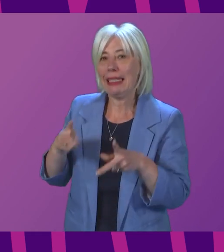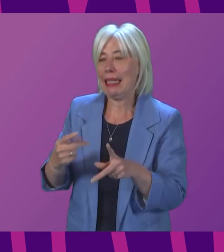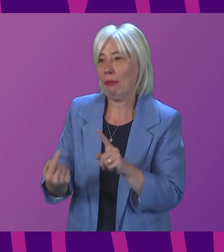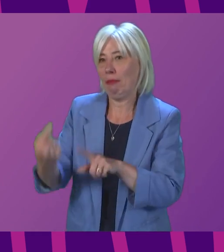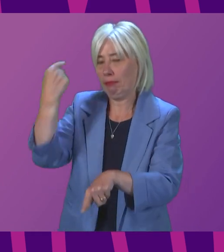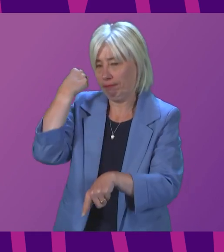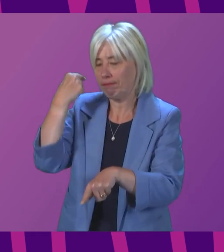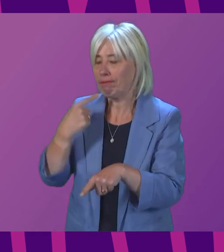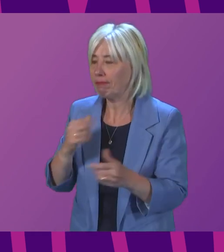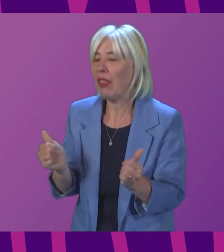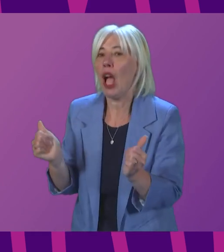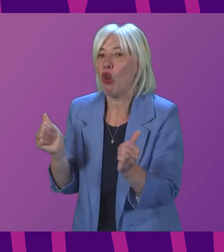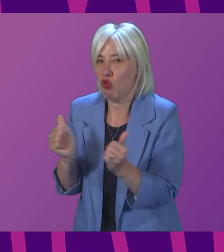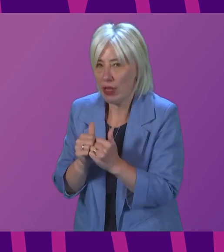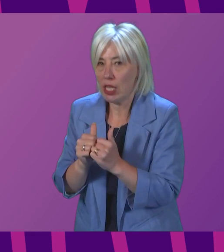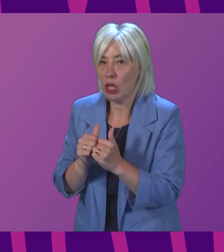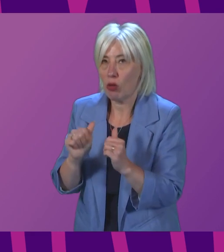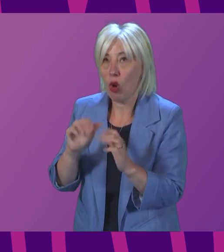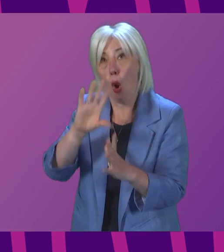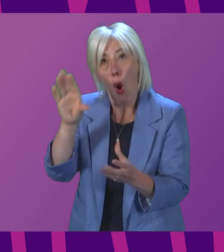I think that most people agree that, overall, that scheme was a success, but there will